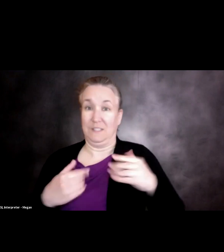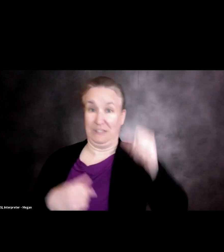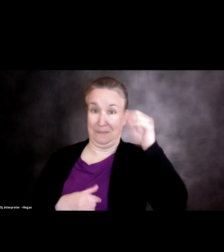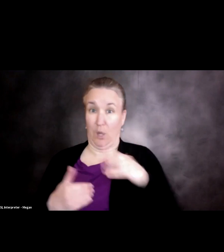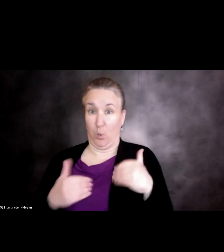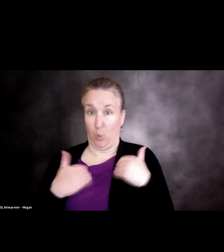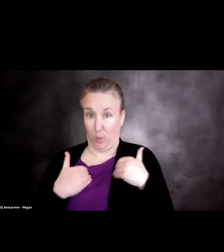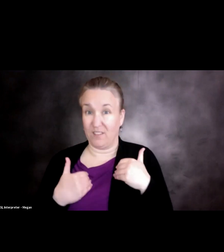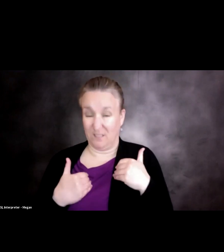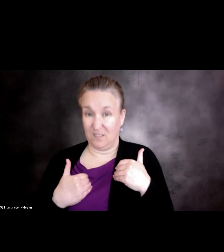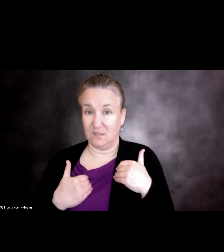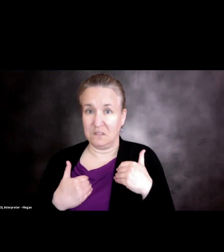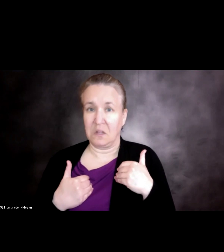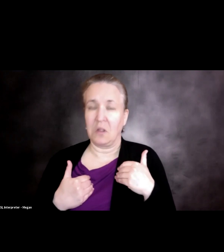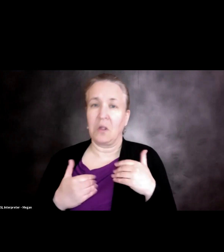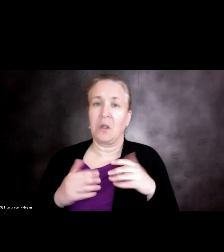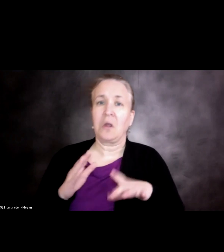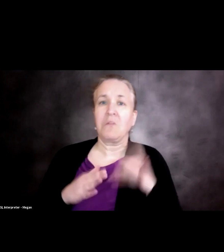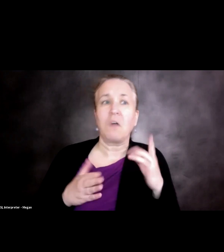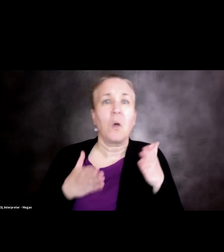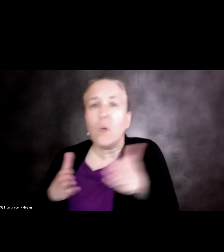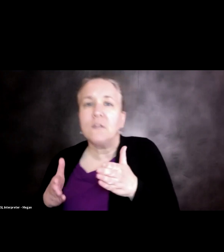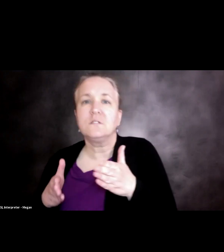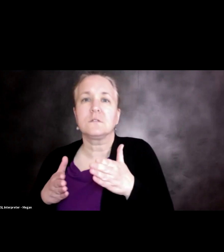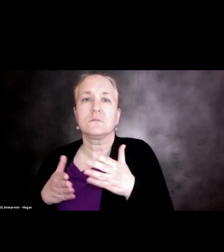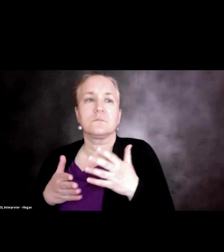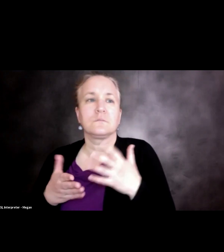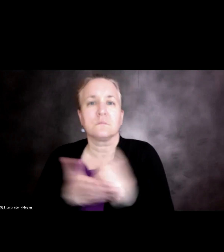found openings to exercise agency within the colonial order.